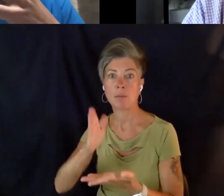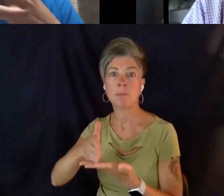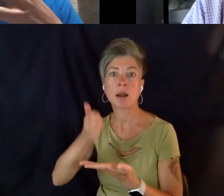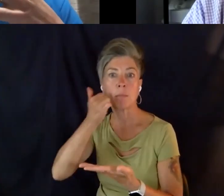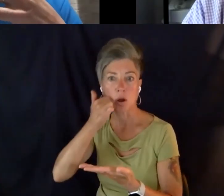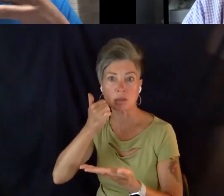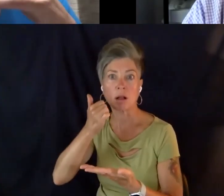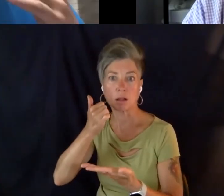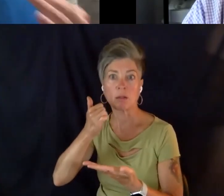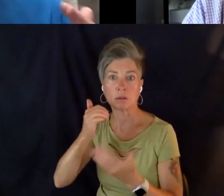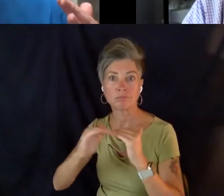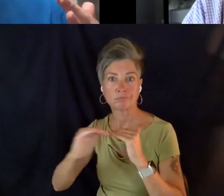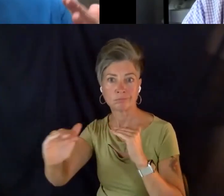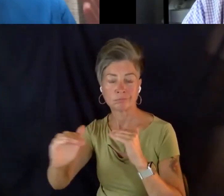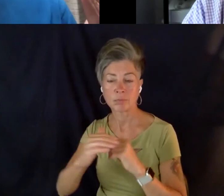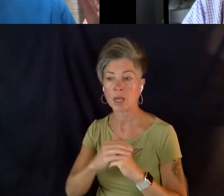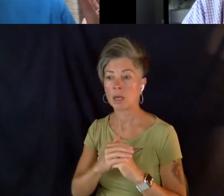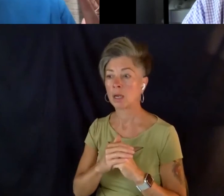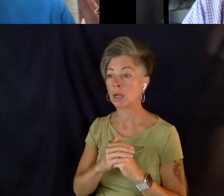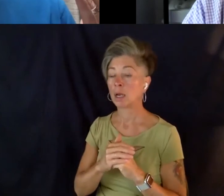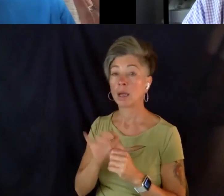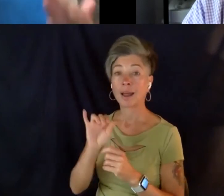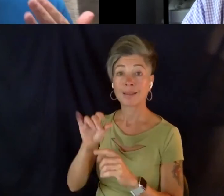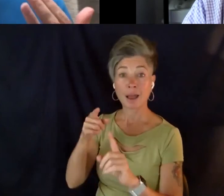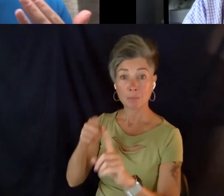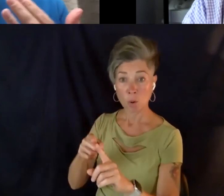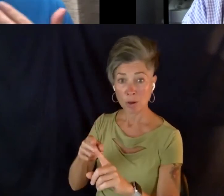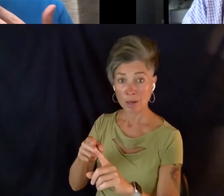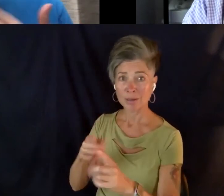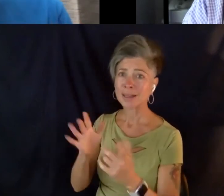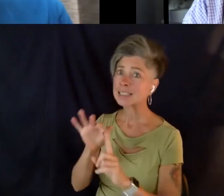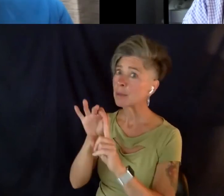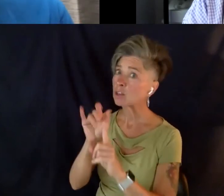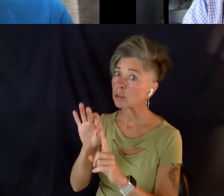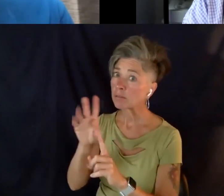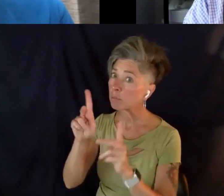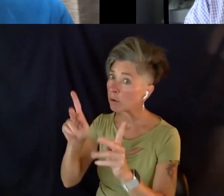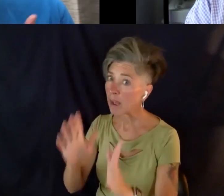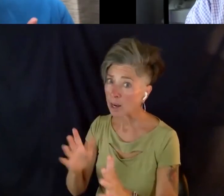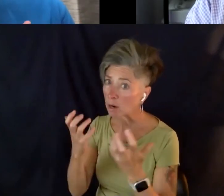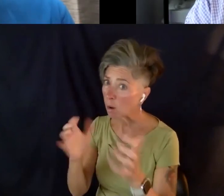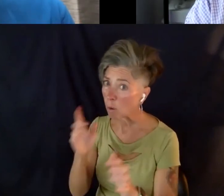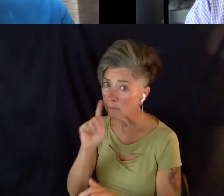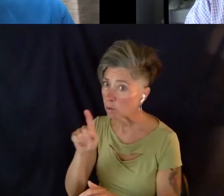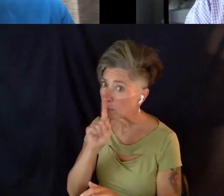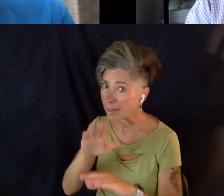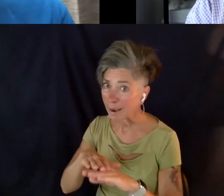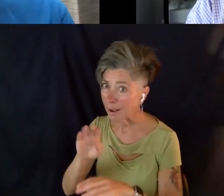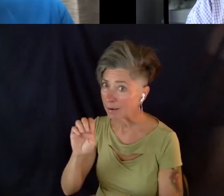I think at that point, I would say especially if your provider doesn't want you to be on estrogen after bottom surgery,